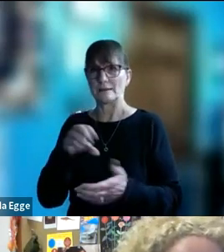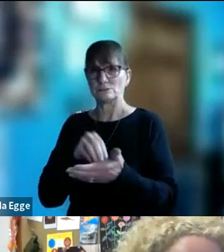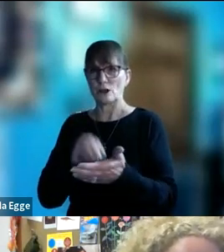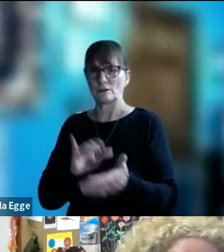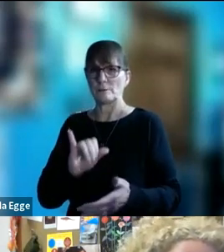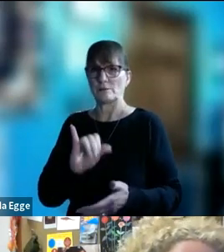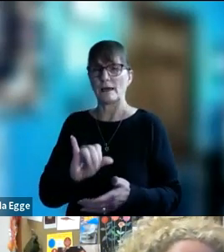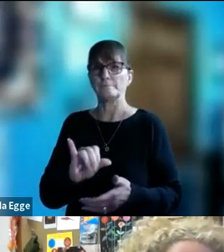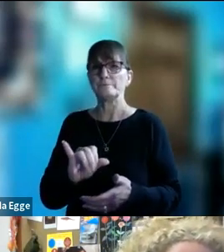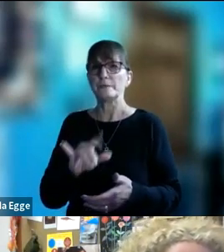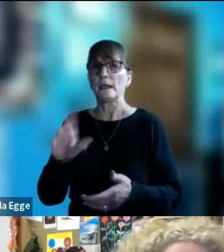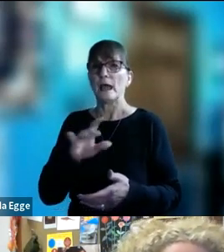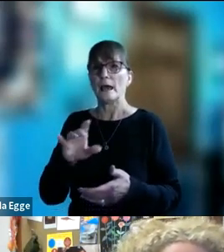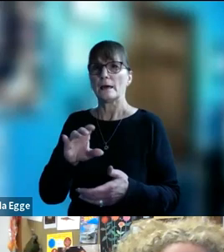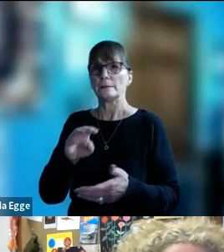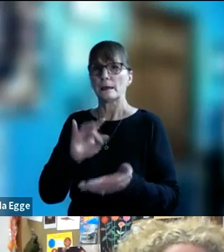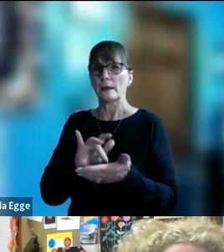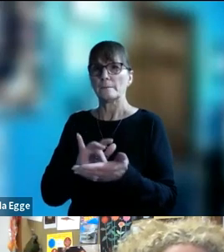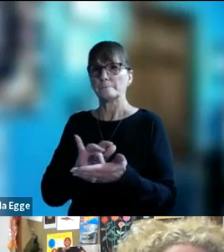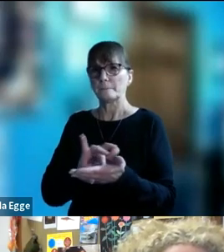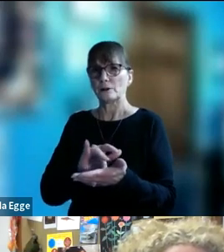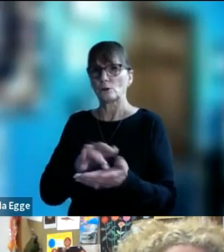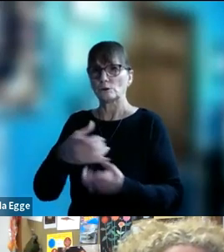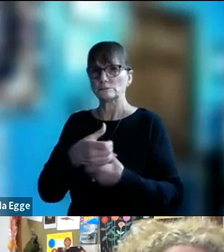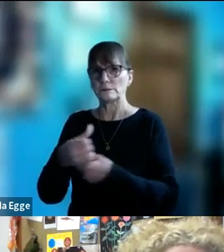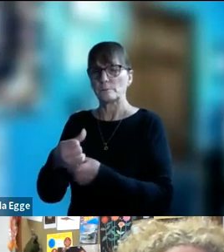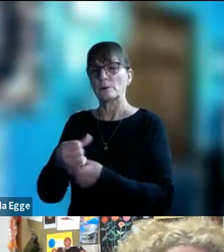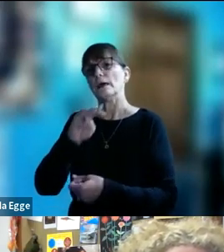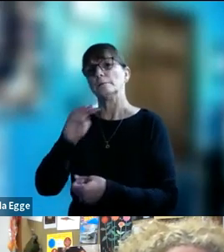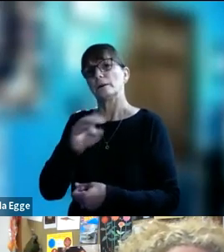you know, in the medical summary report as opposed to, let's say, I know the medical source opinions